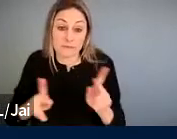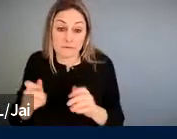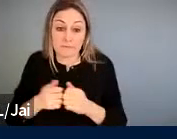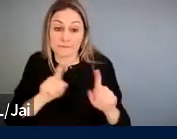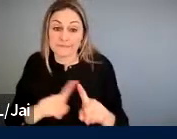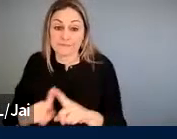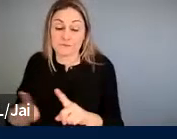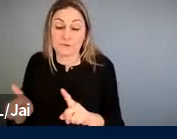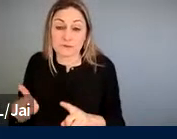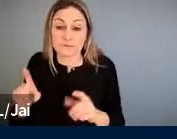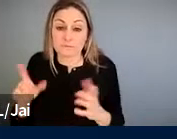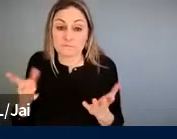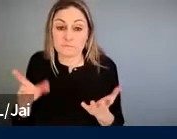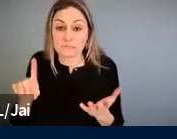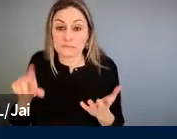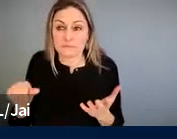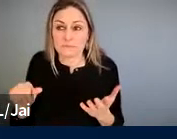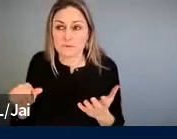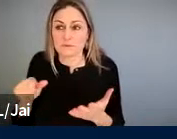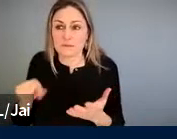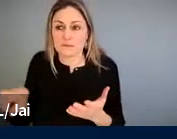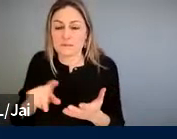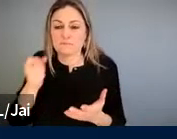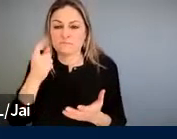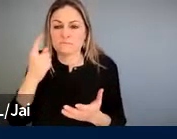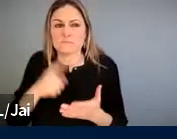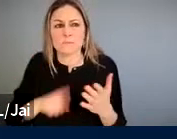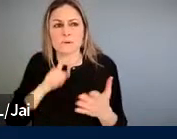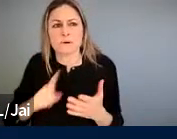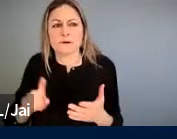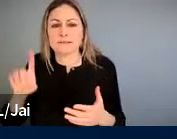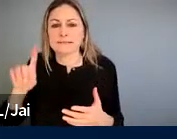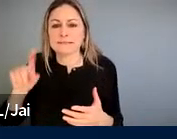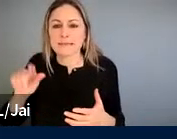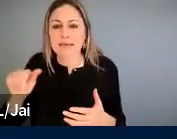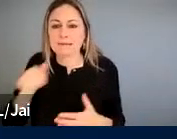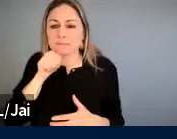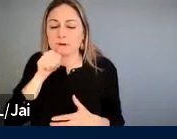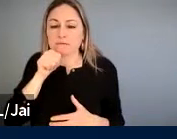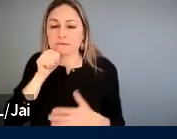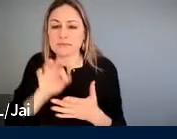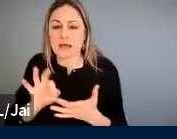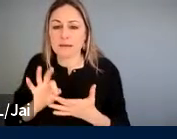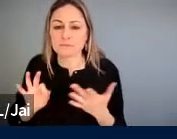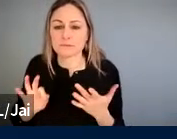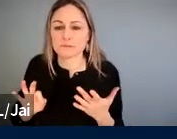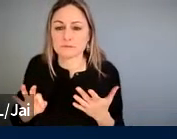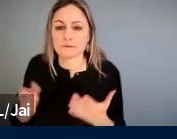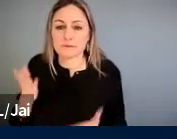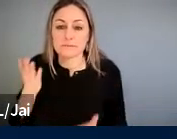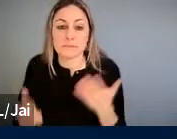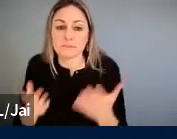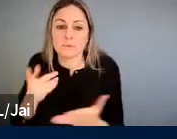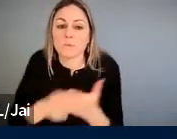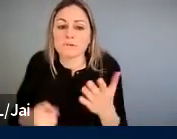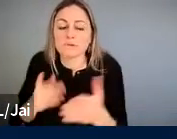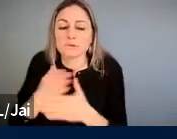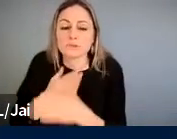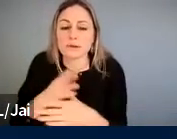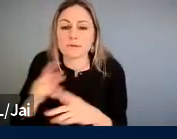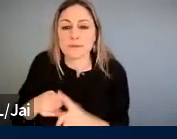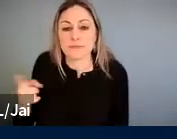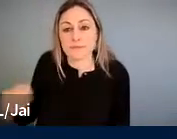understand what are their data privacy options and what may be shared about them with third party or